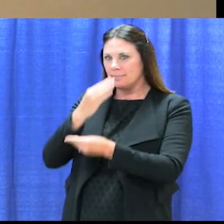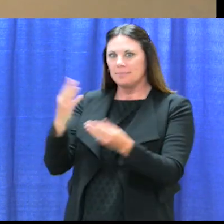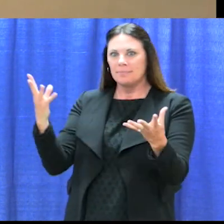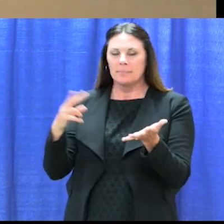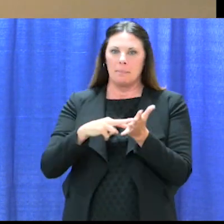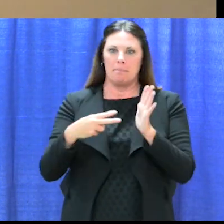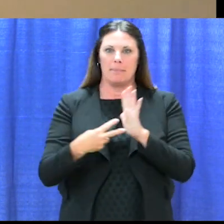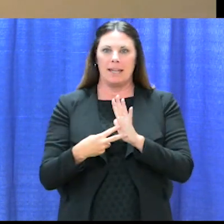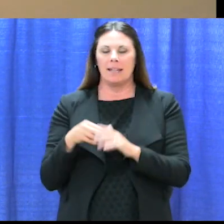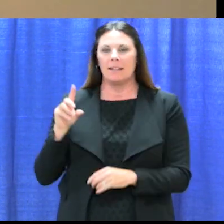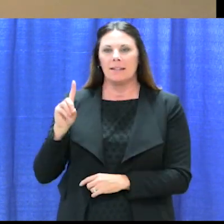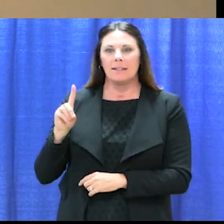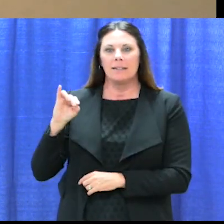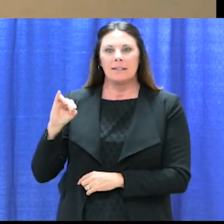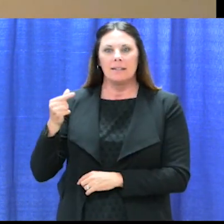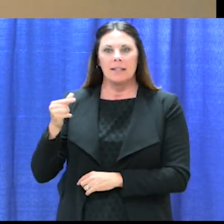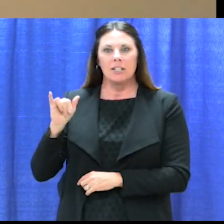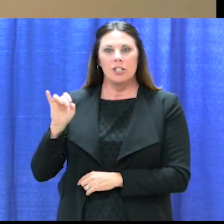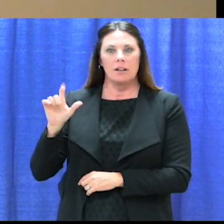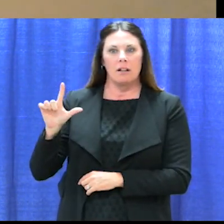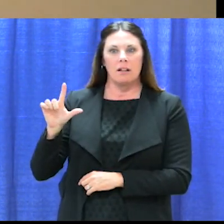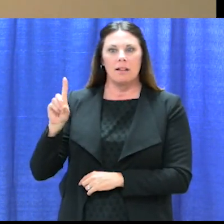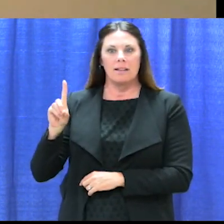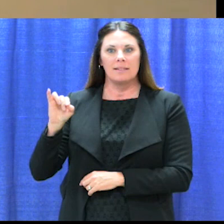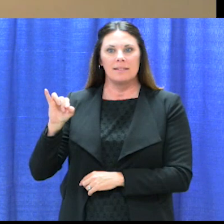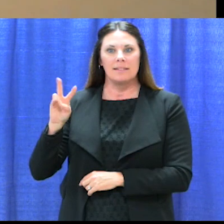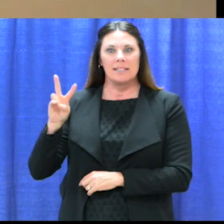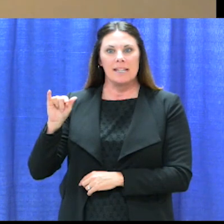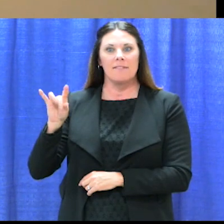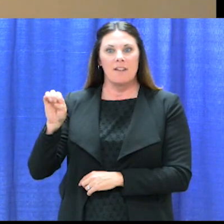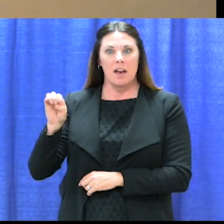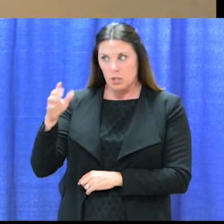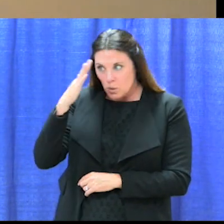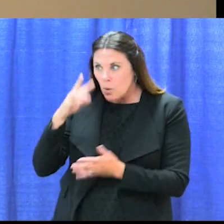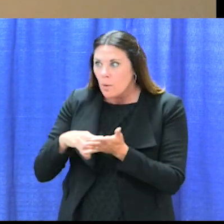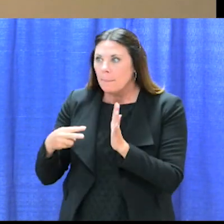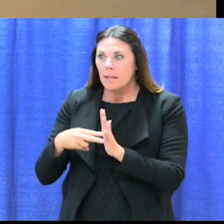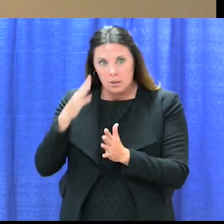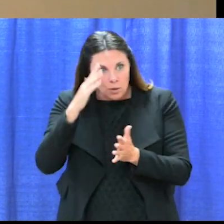And I don't think anyone now has a question of what the digital divide is.